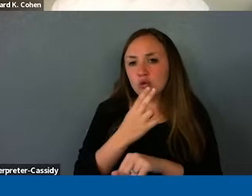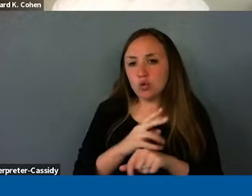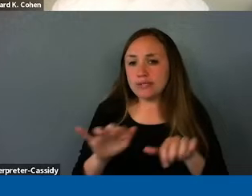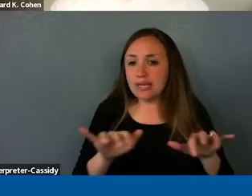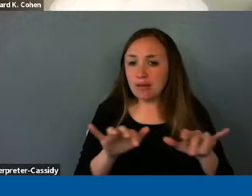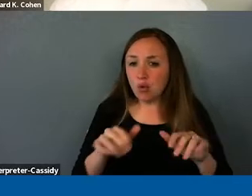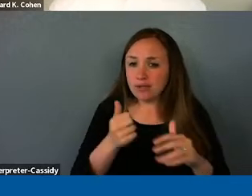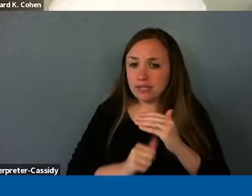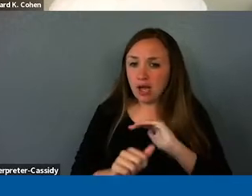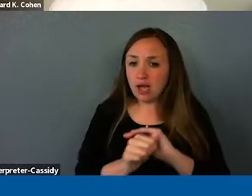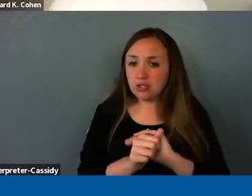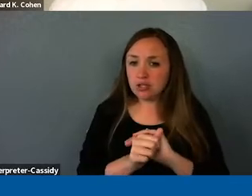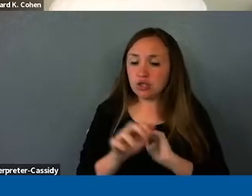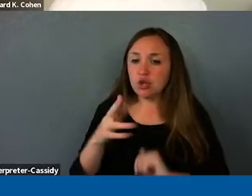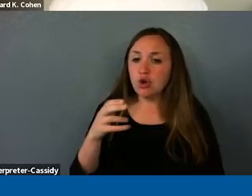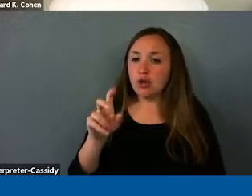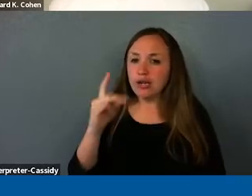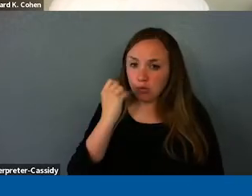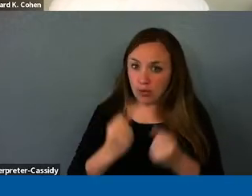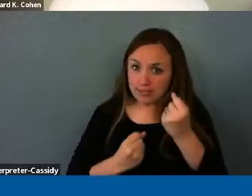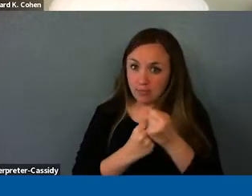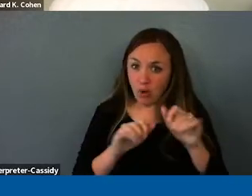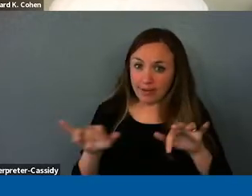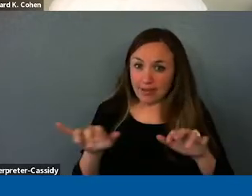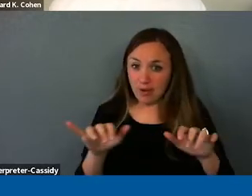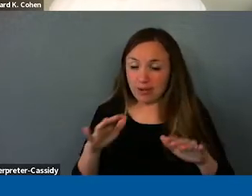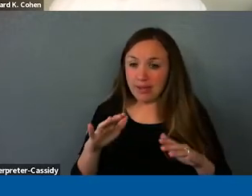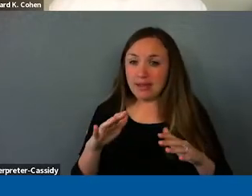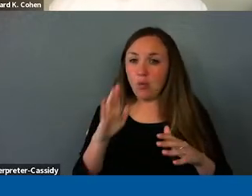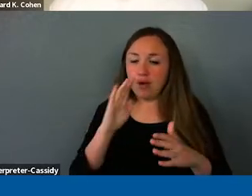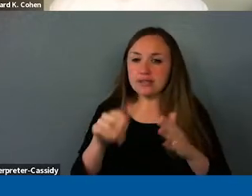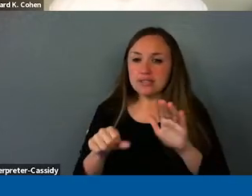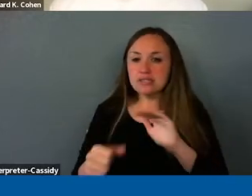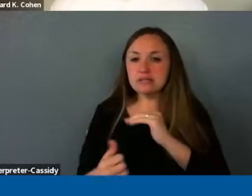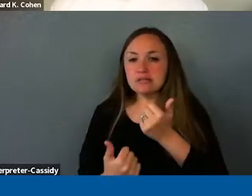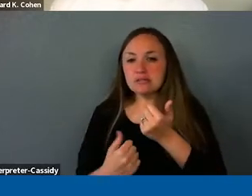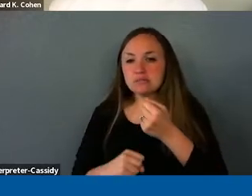So if you can support keyboards very well, it leaves you open to supporting any other type of input modalities.